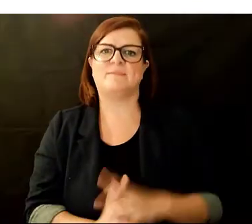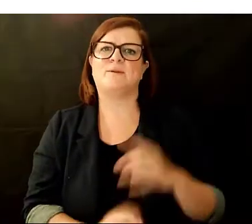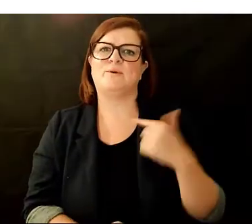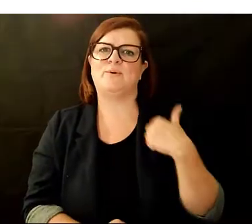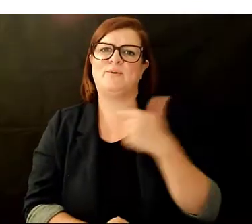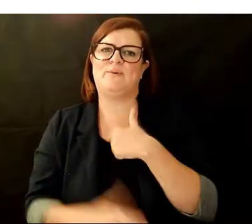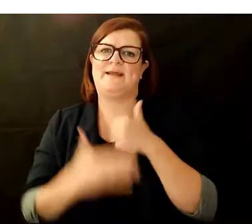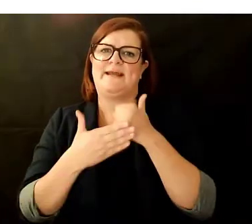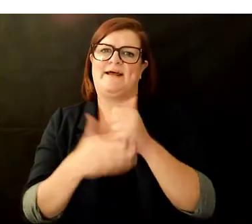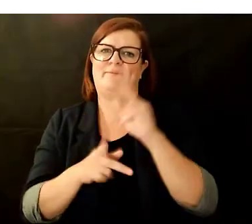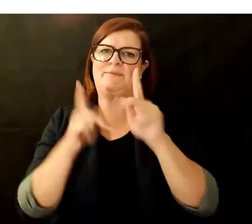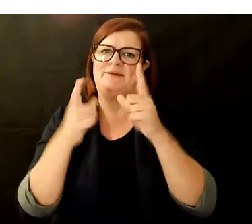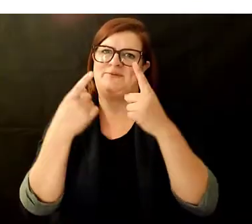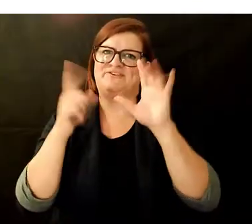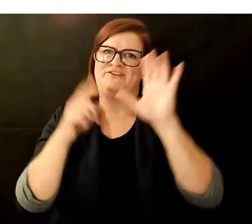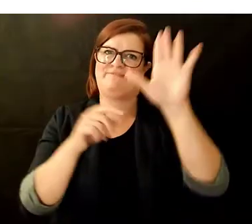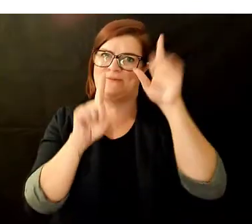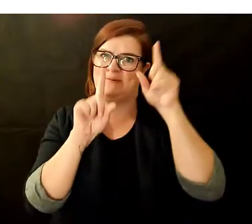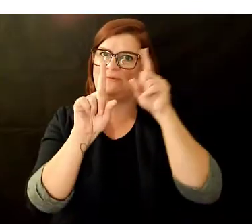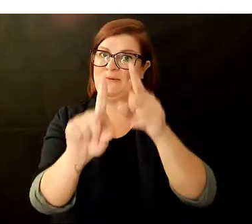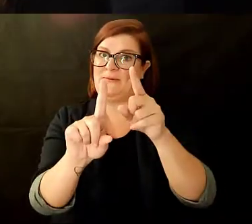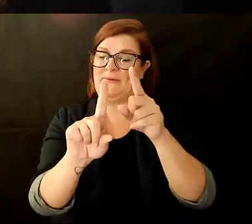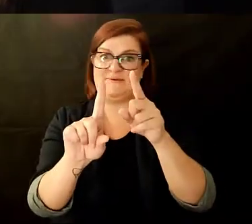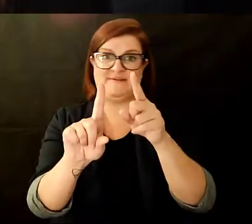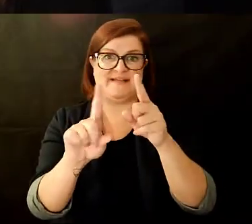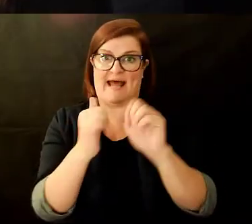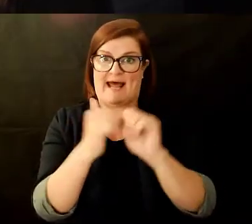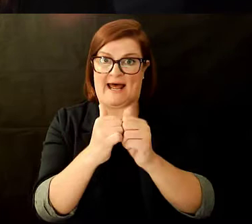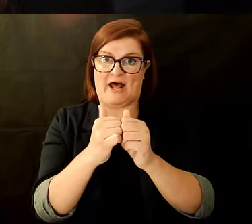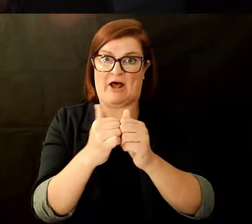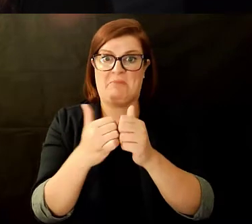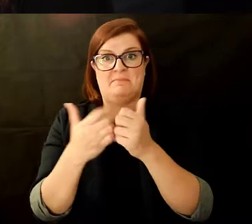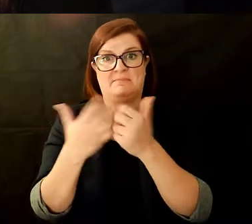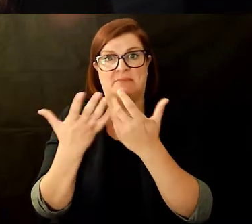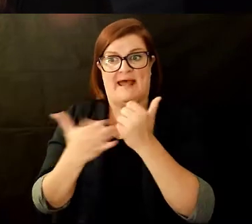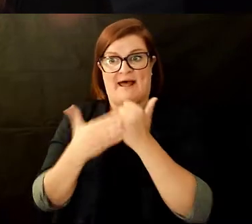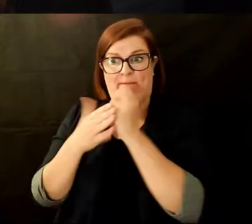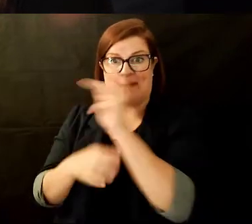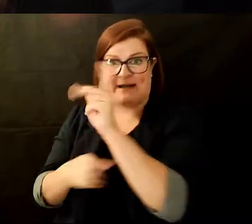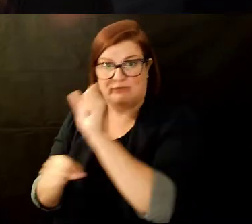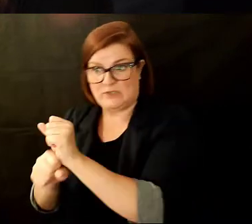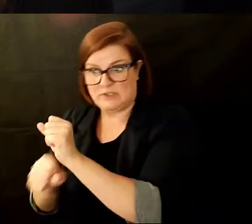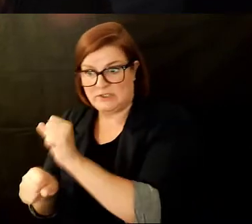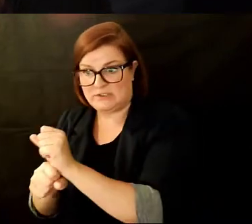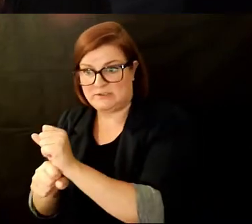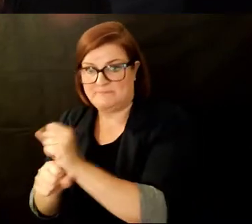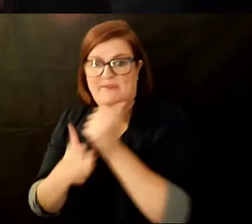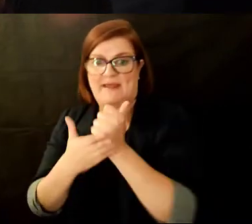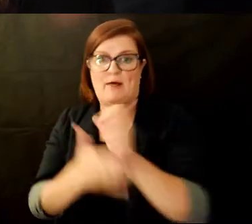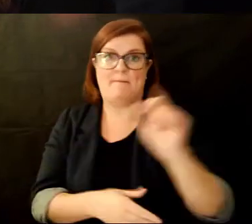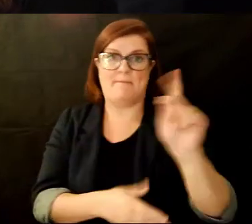We help people reach their goals, whether that's going back to work, going to school,